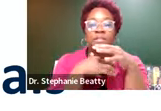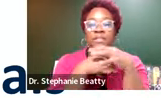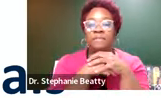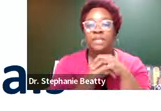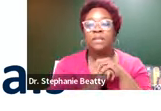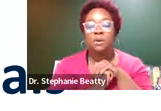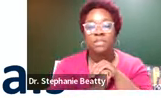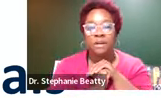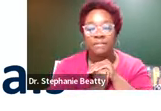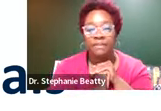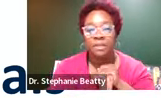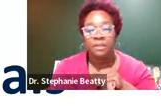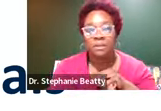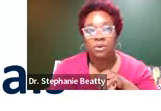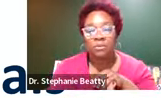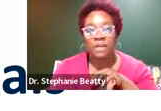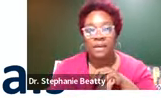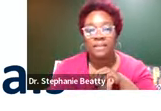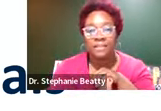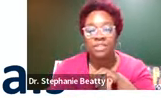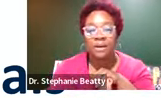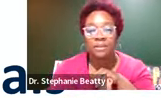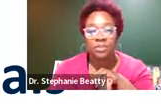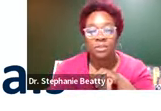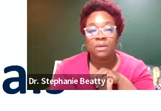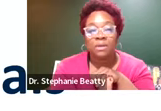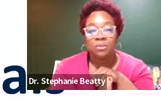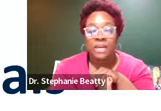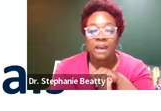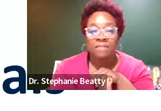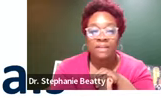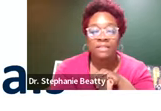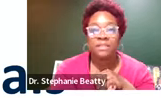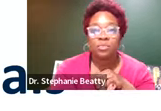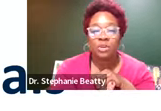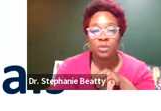but it's definitely close enough so the hands can touch. You may have an instance where